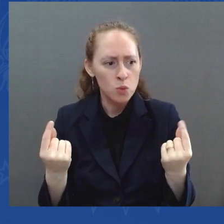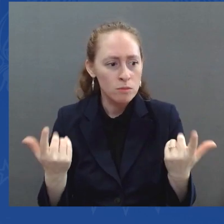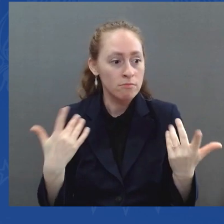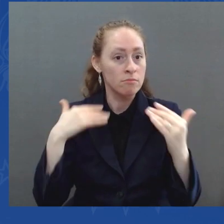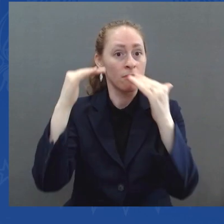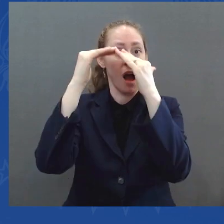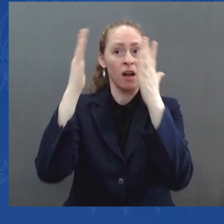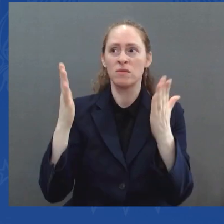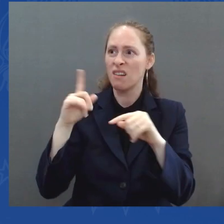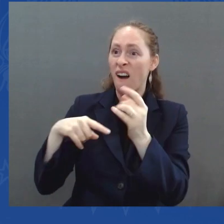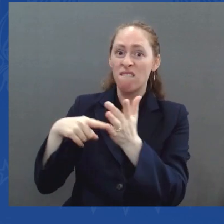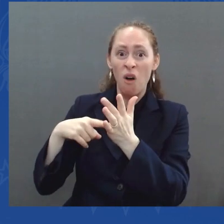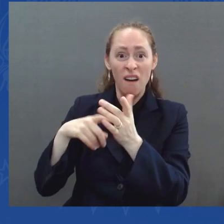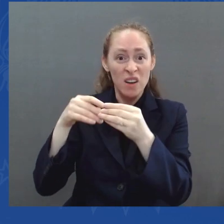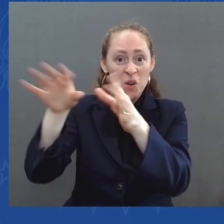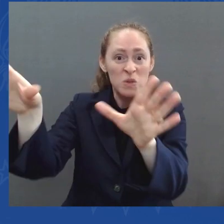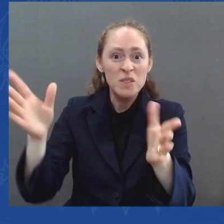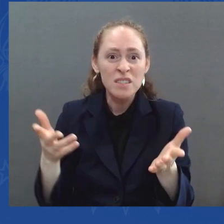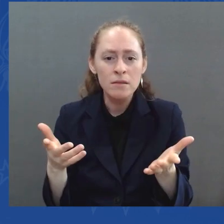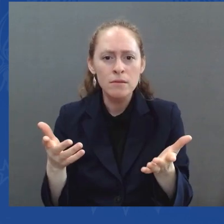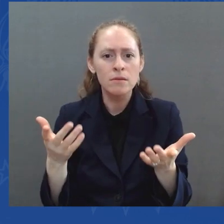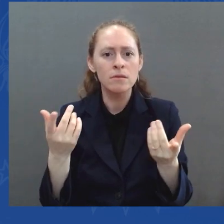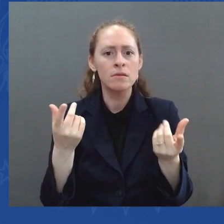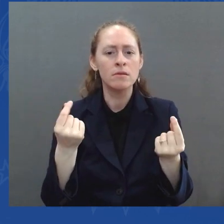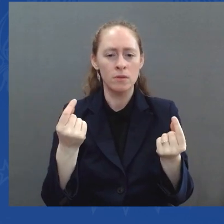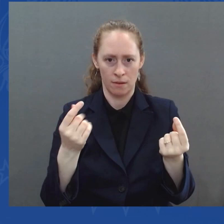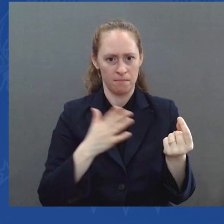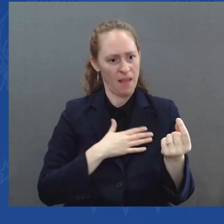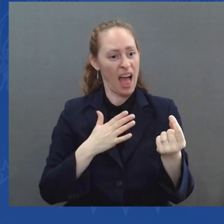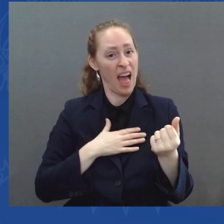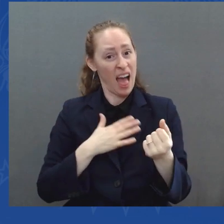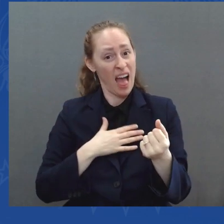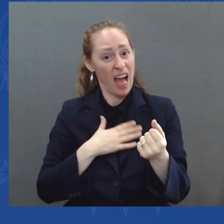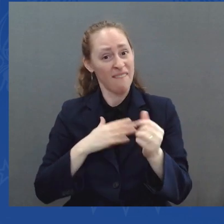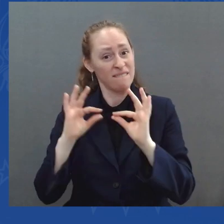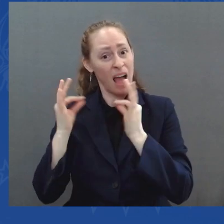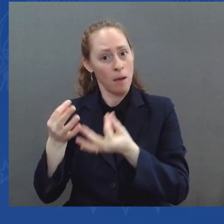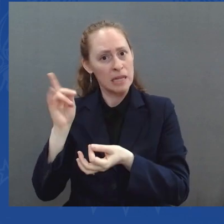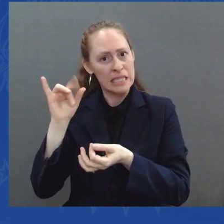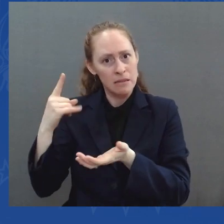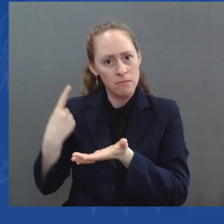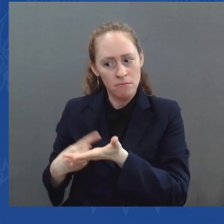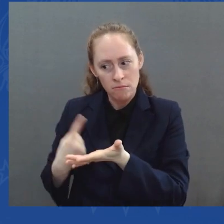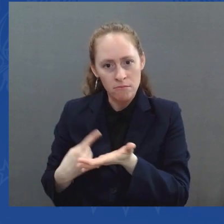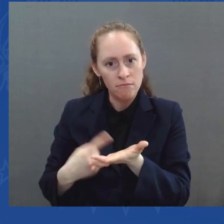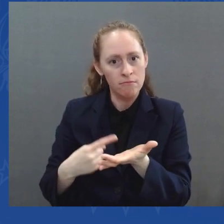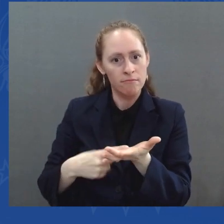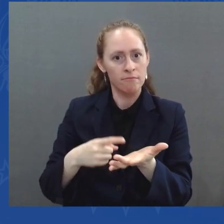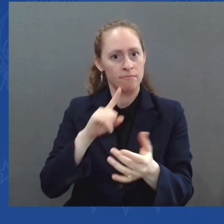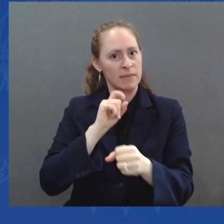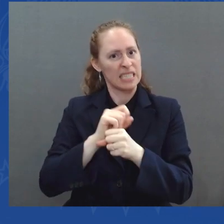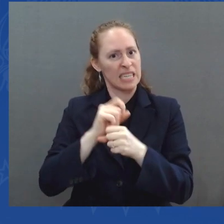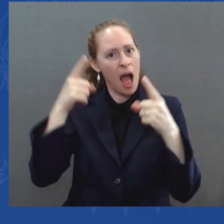when he lost his health insurance. Who's going to pay for it? Who's going to take care of my family?